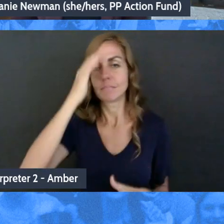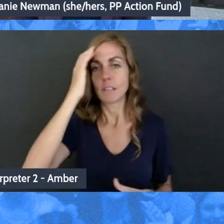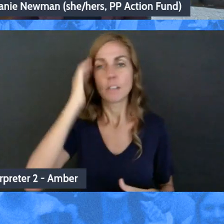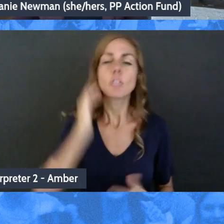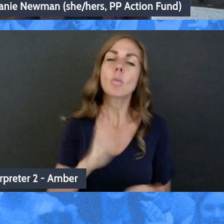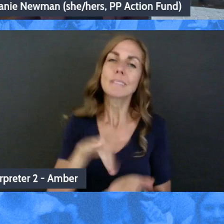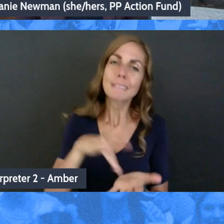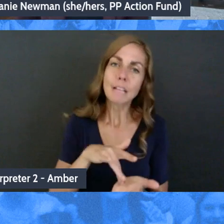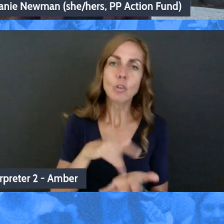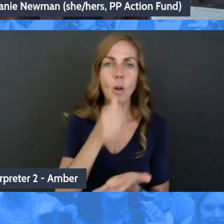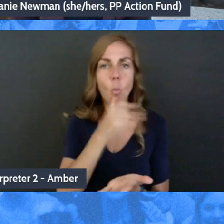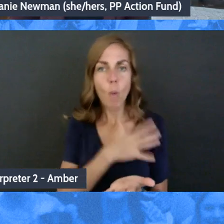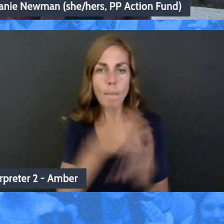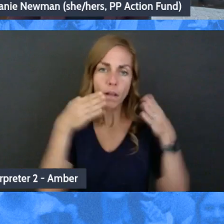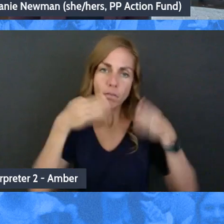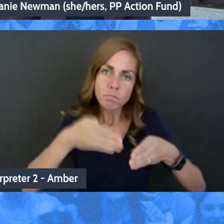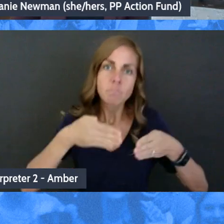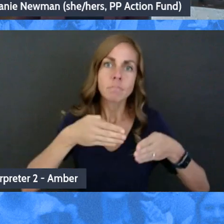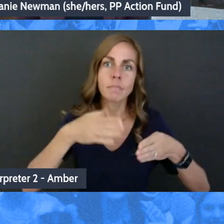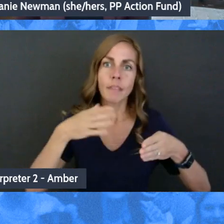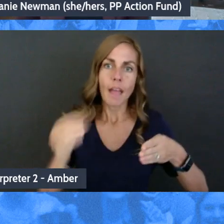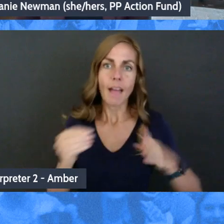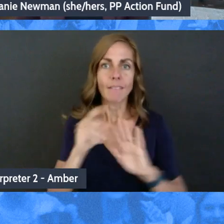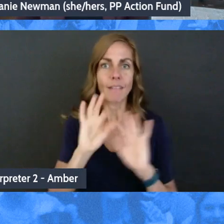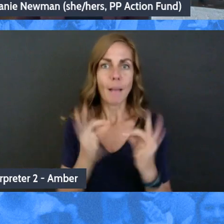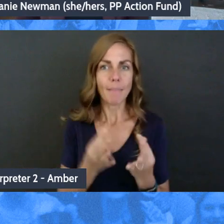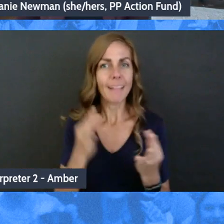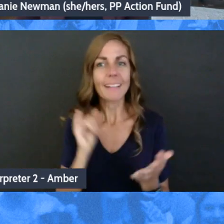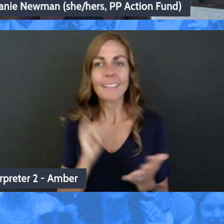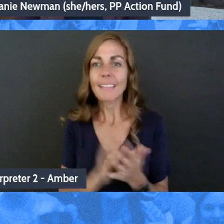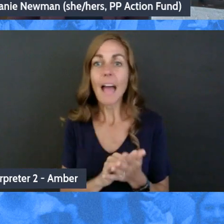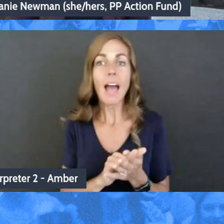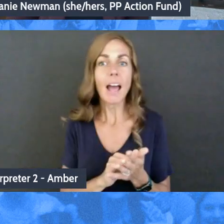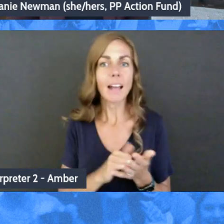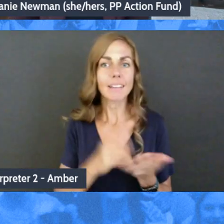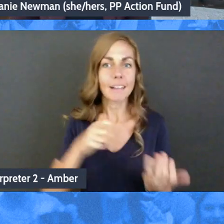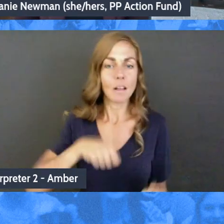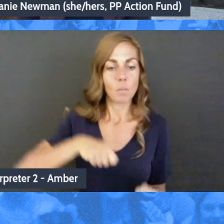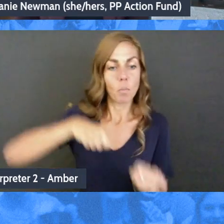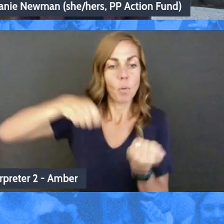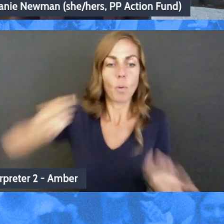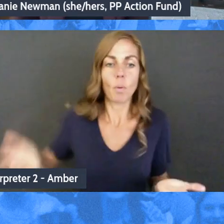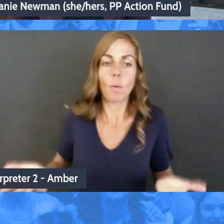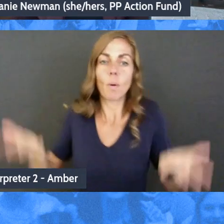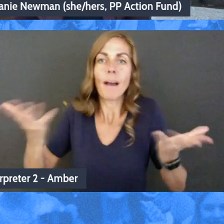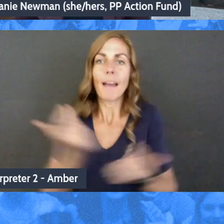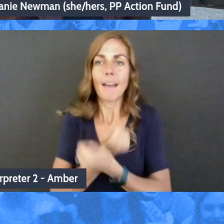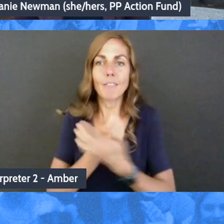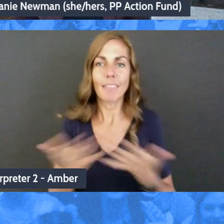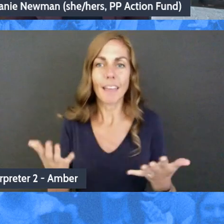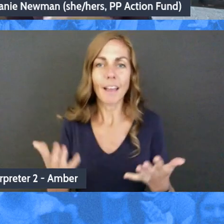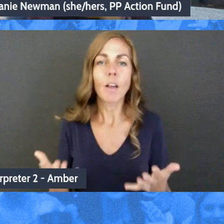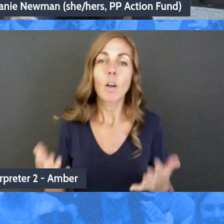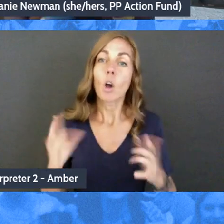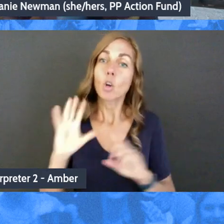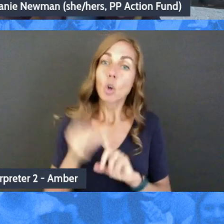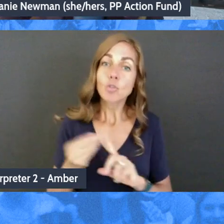that's being done right now is really the rising tide that lifts all boats. And culturally, I should also add, we need to shift the conversation away from child care